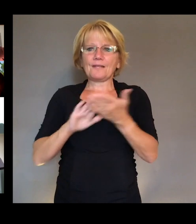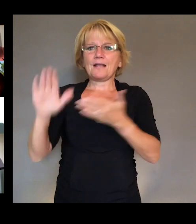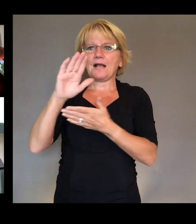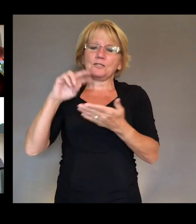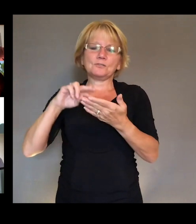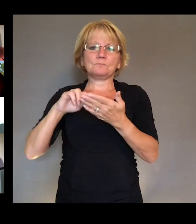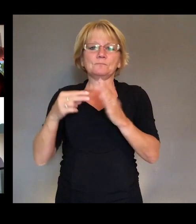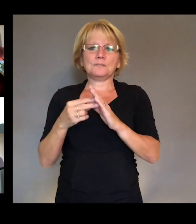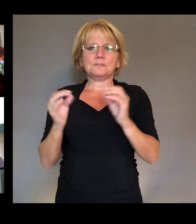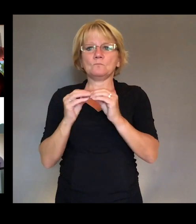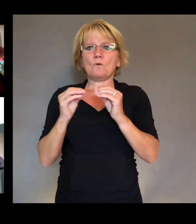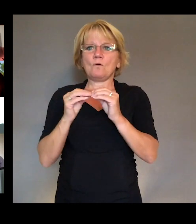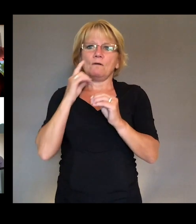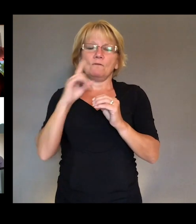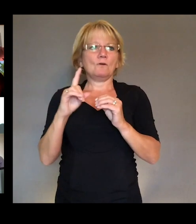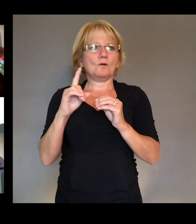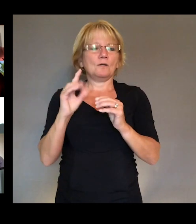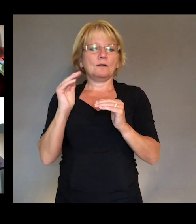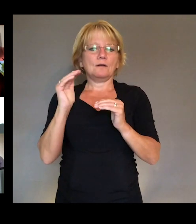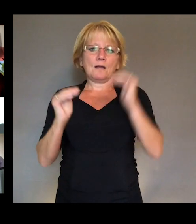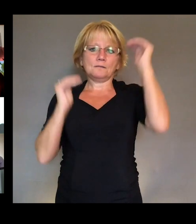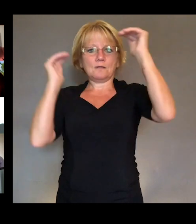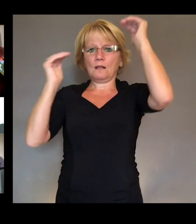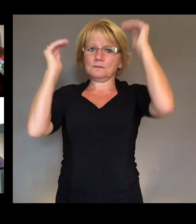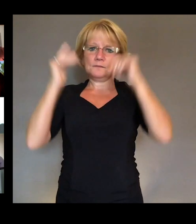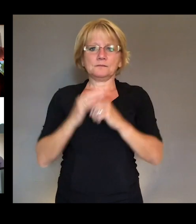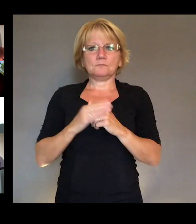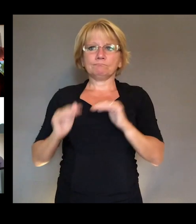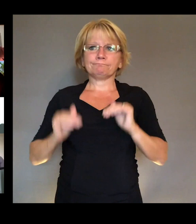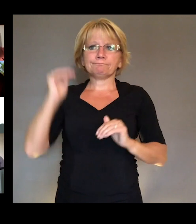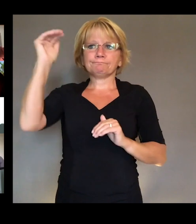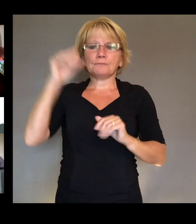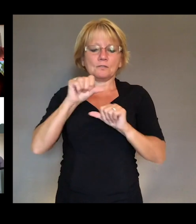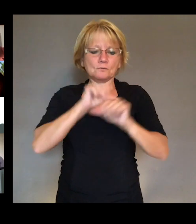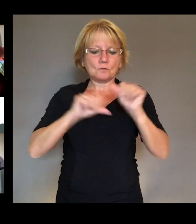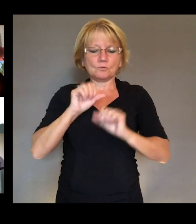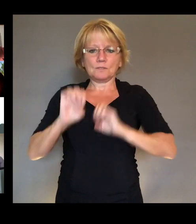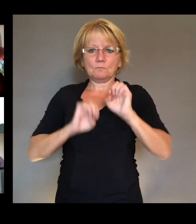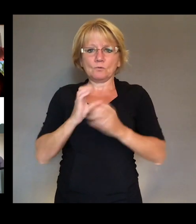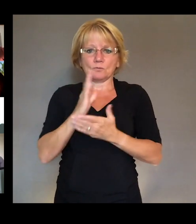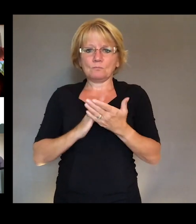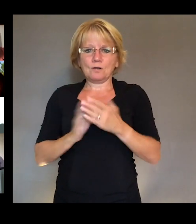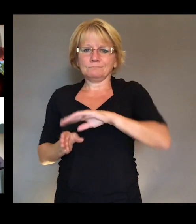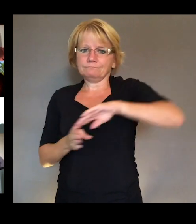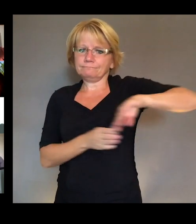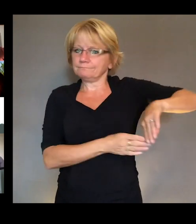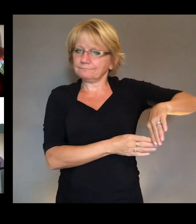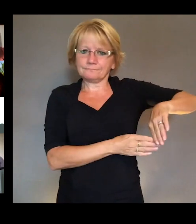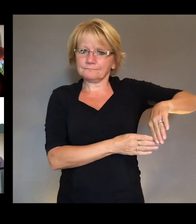higher ed is more of a grown up place. You know, where the social, emotional pieces left behind the board, you know,